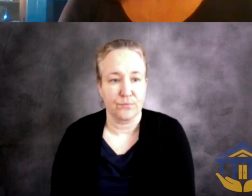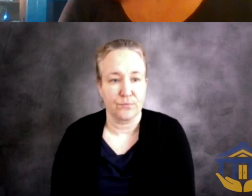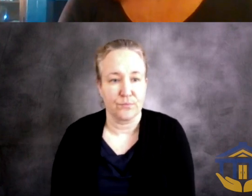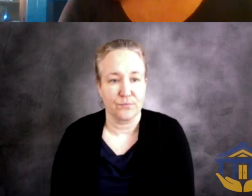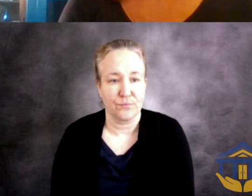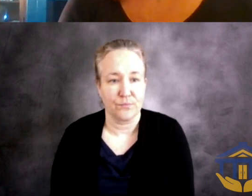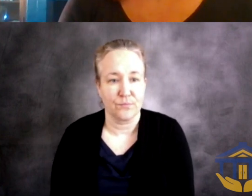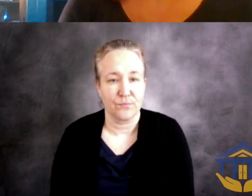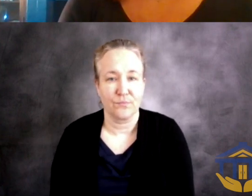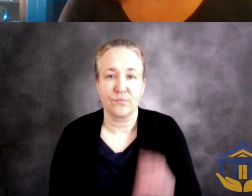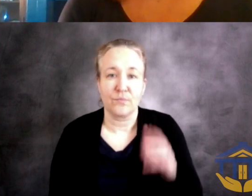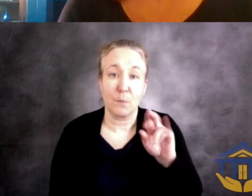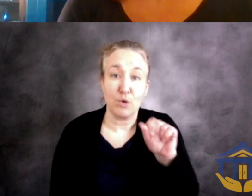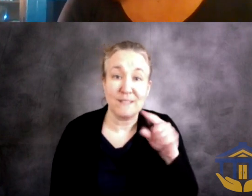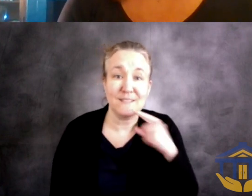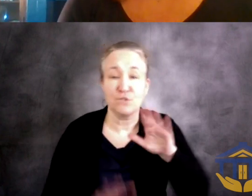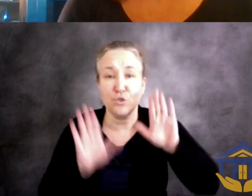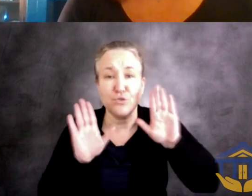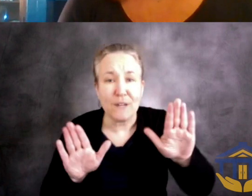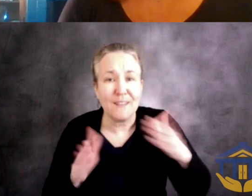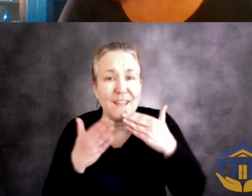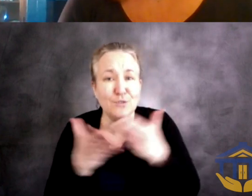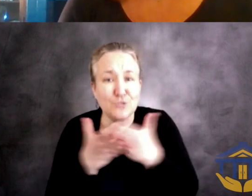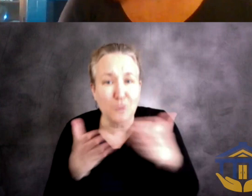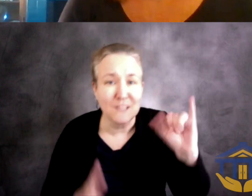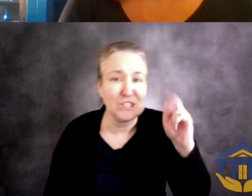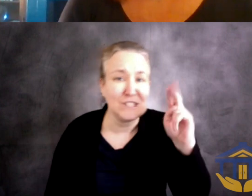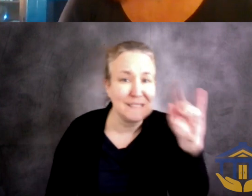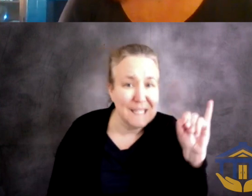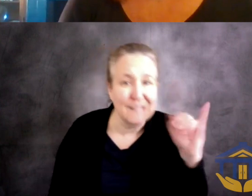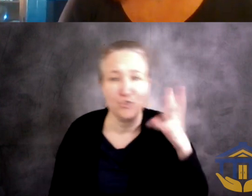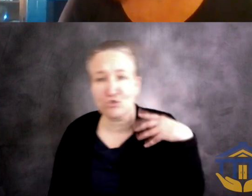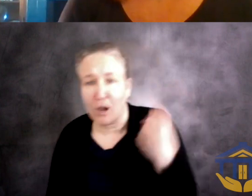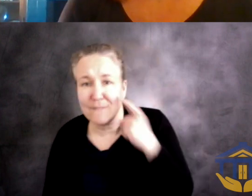Great thank you so much Jeni and Tawny for all of your input. I really appreciate it and thank